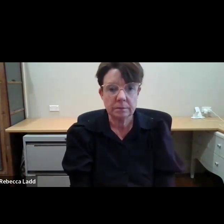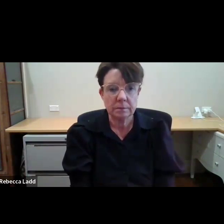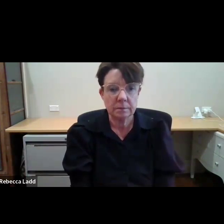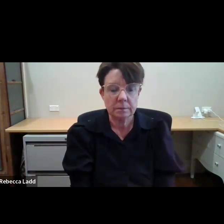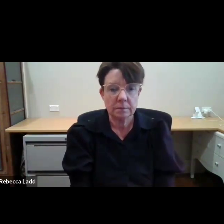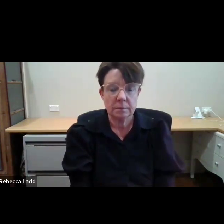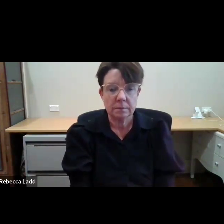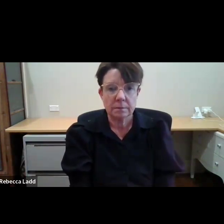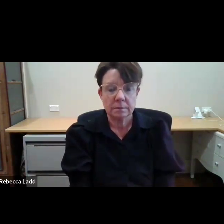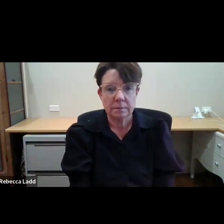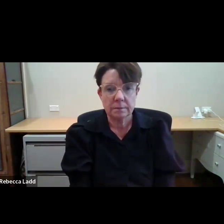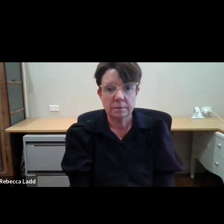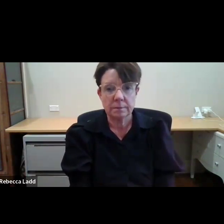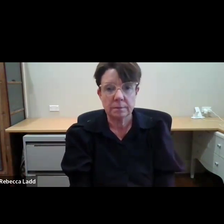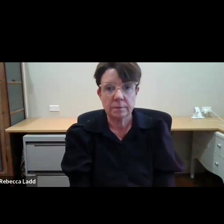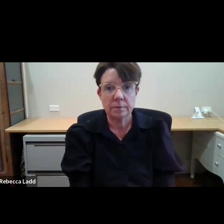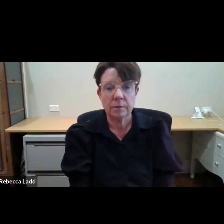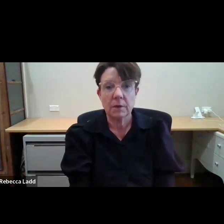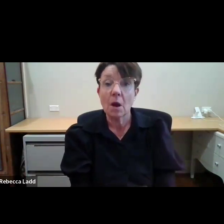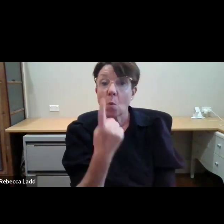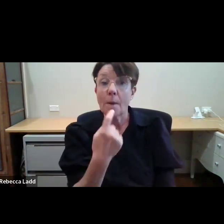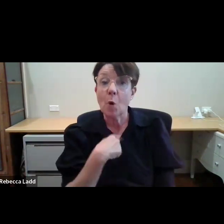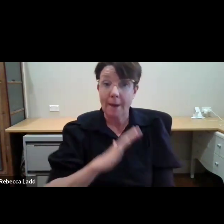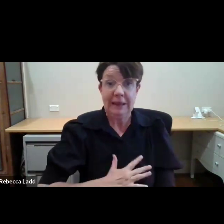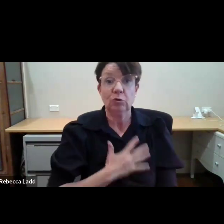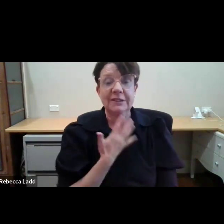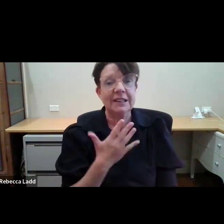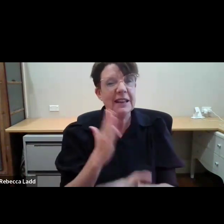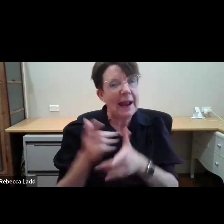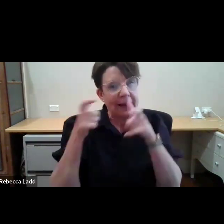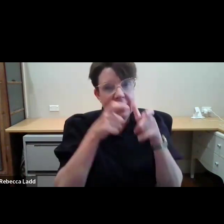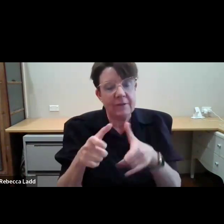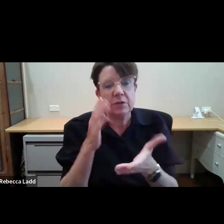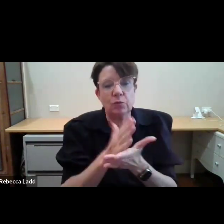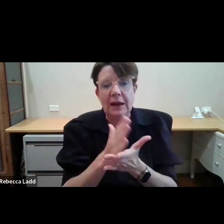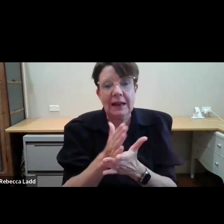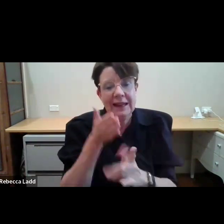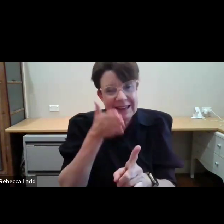The other part I'm interested in is the machinery of the arts, how they are